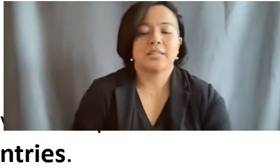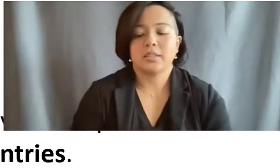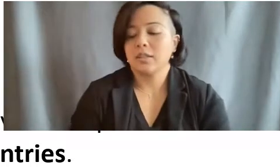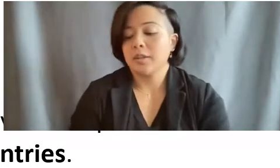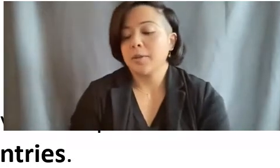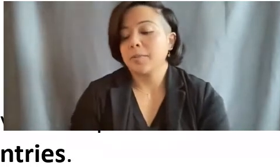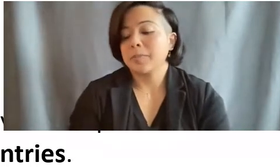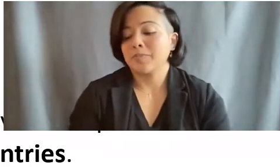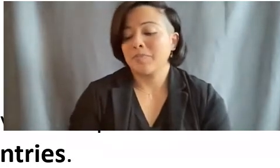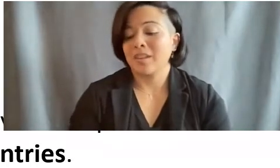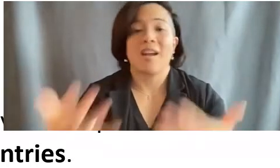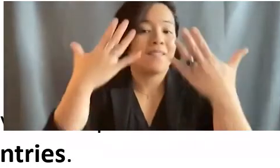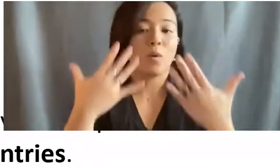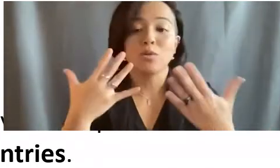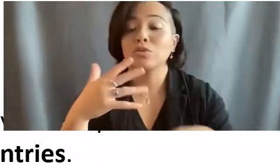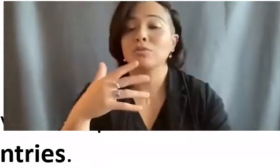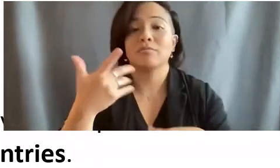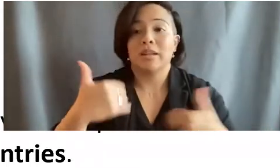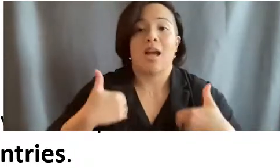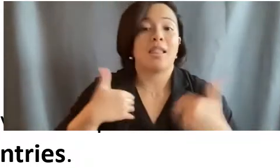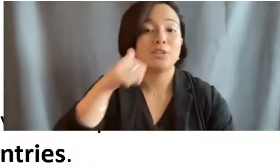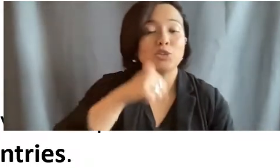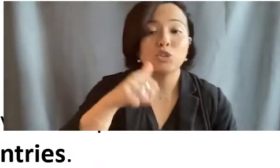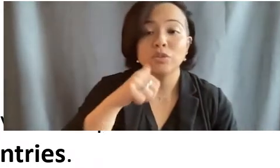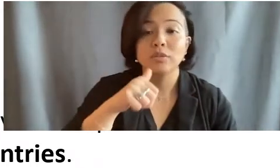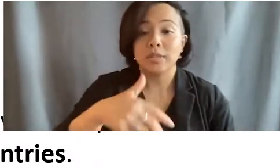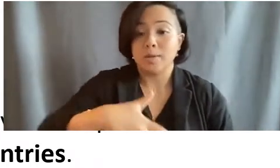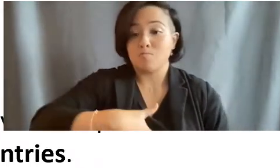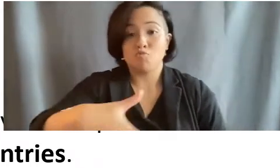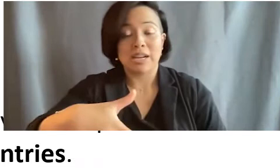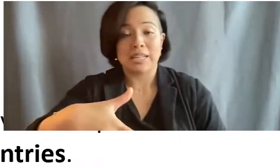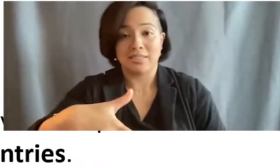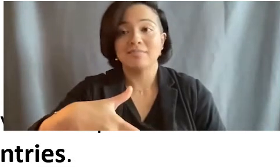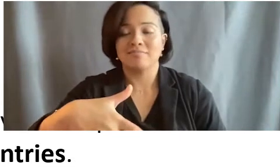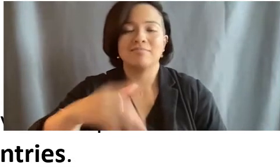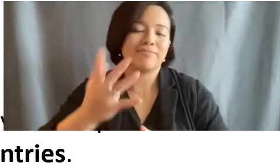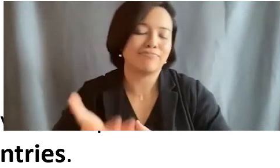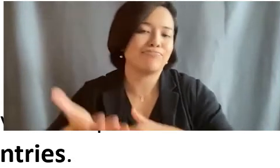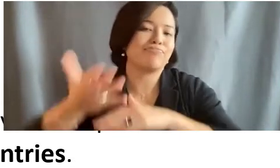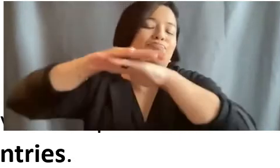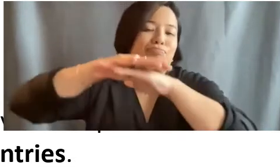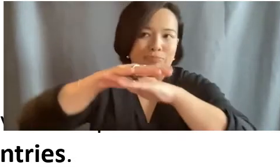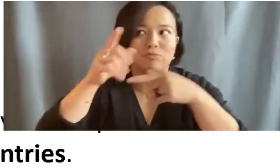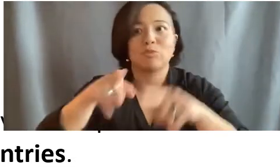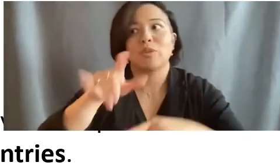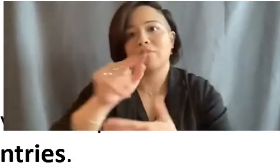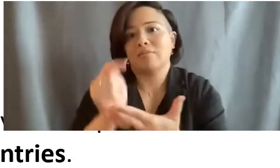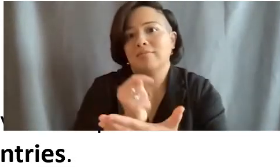adolescent girls’ pregnancy rates increased during that period and they didn't return to school.